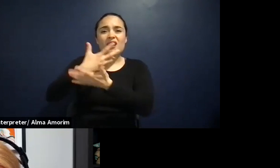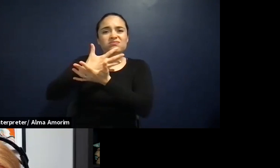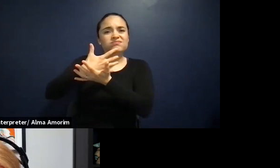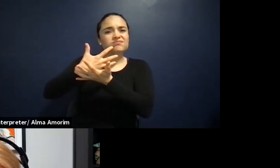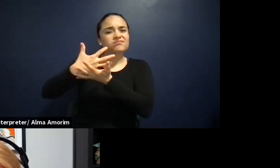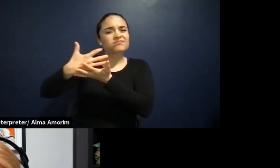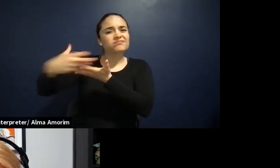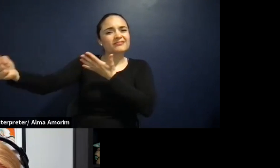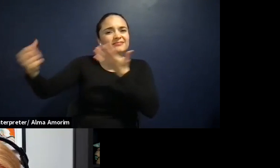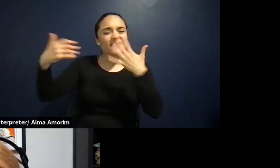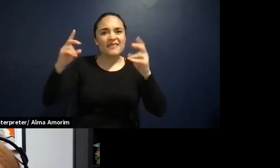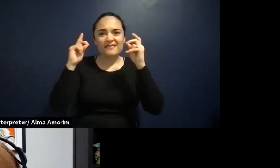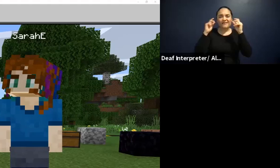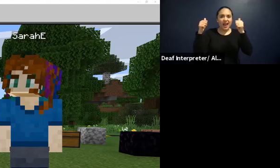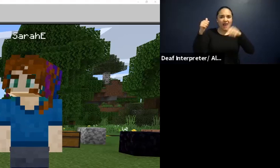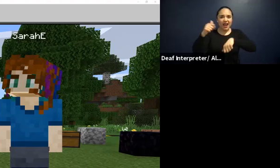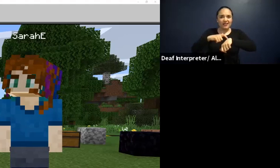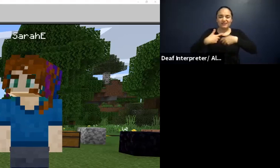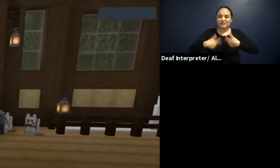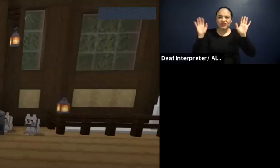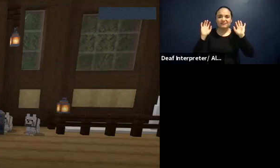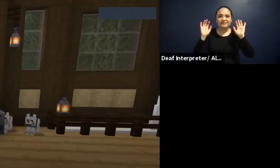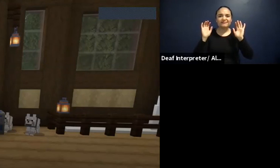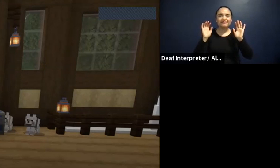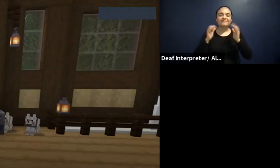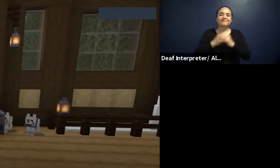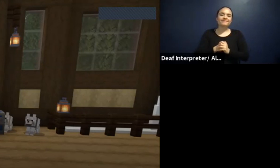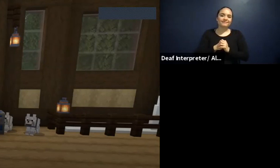oh my goodness. There's so many questions we didn't get to, but we'll have to do